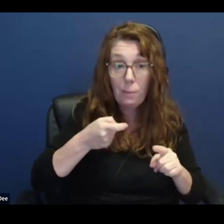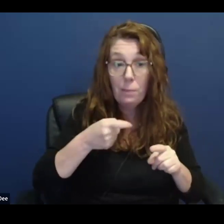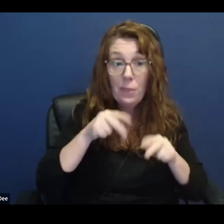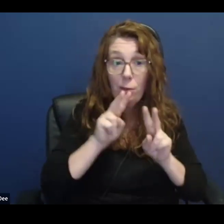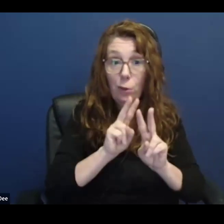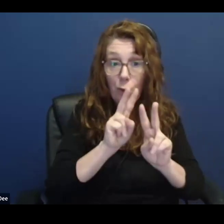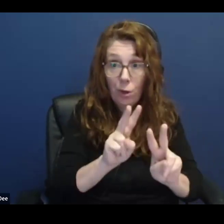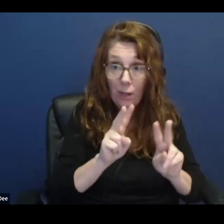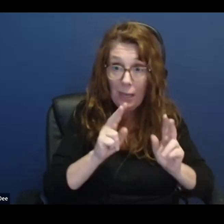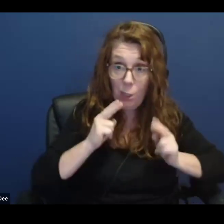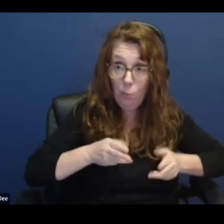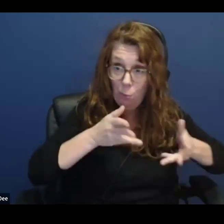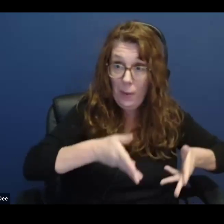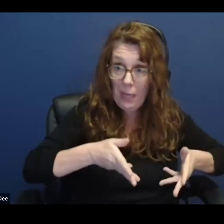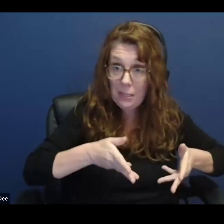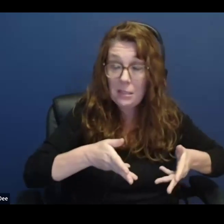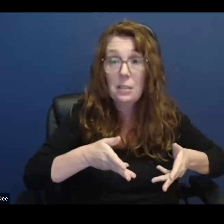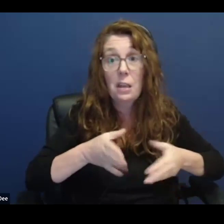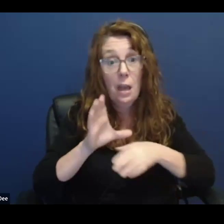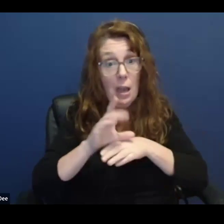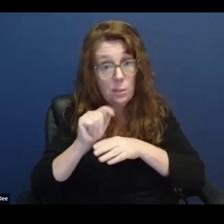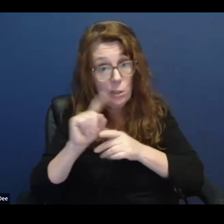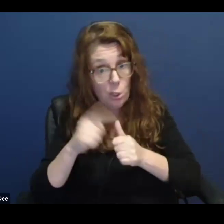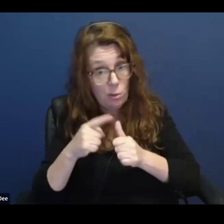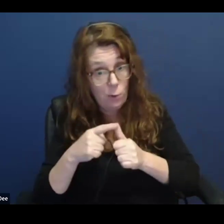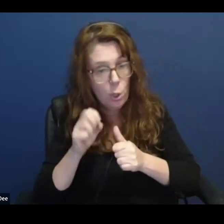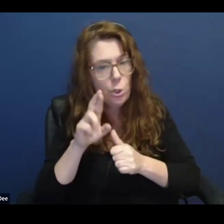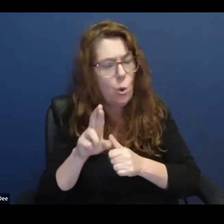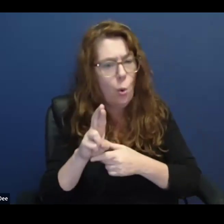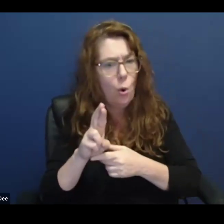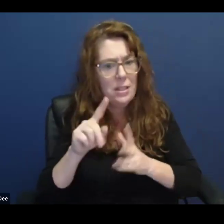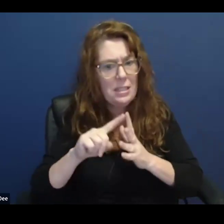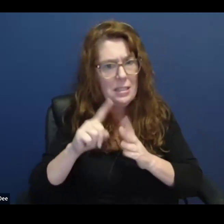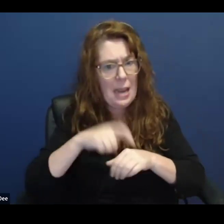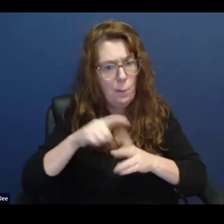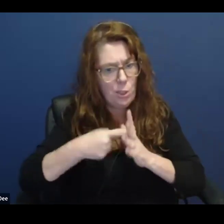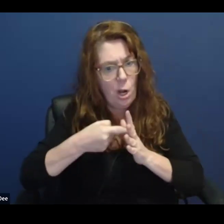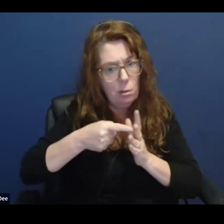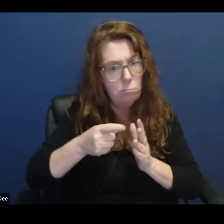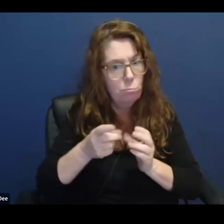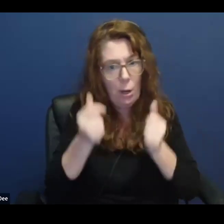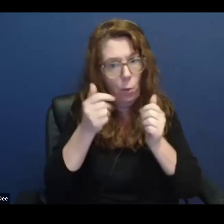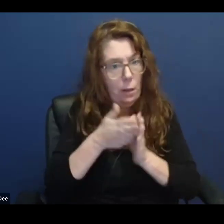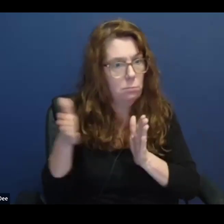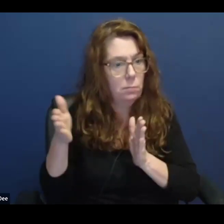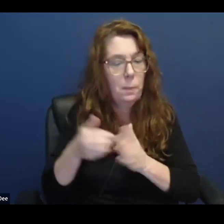and remains? Do we do consultation first or does the time start right away? What I really mean